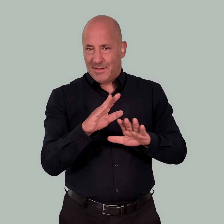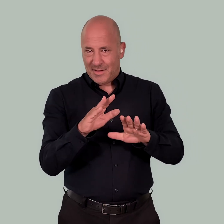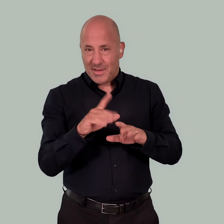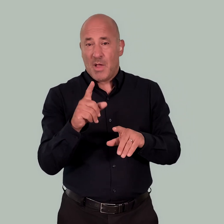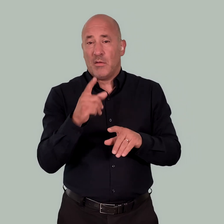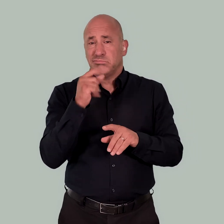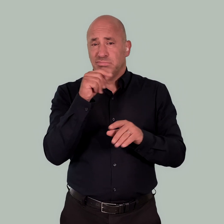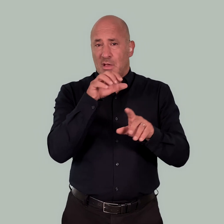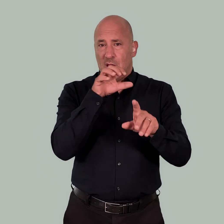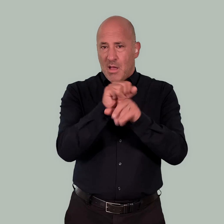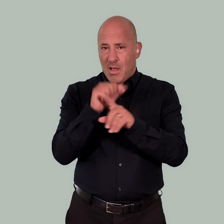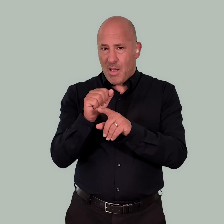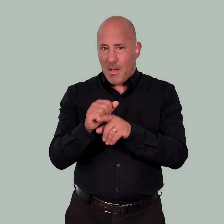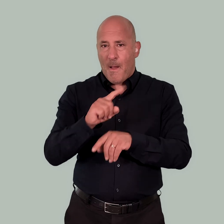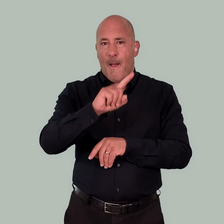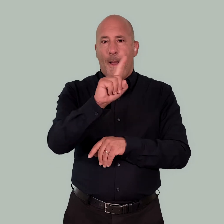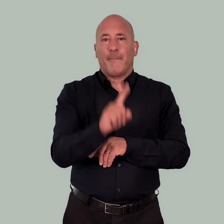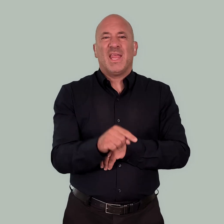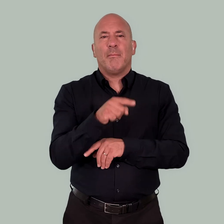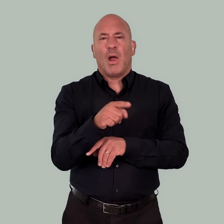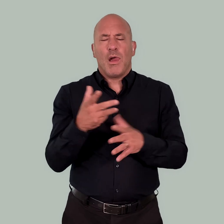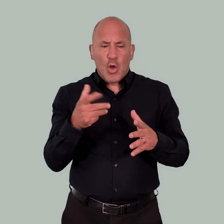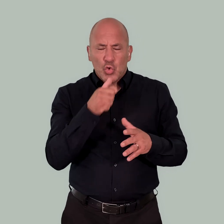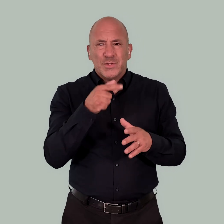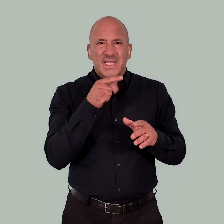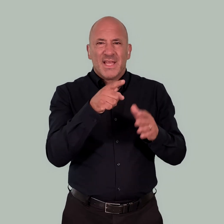but it is also likely to be picking up conditions among people